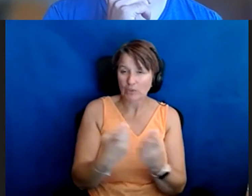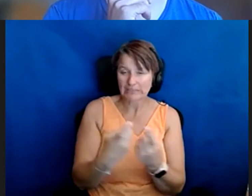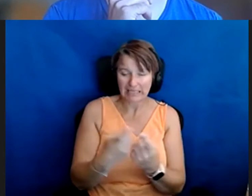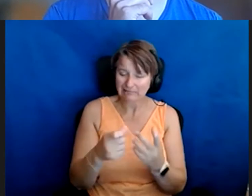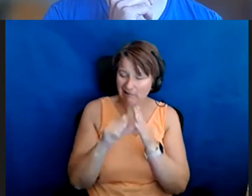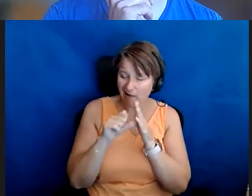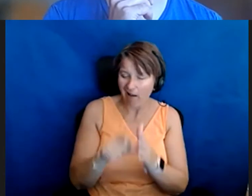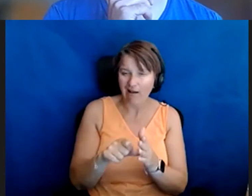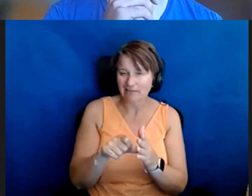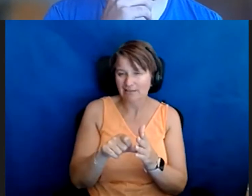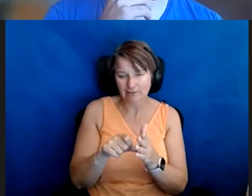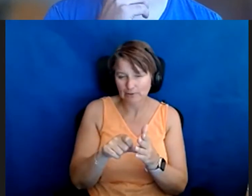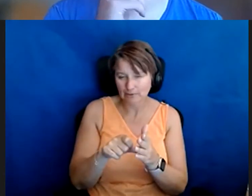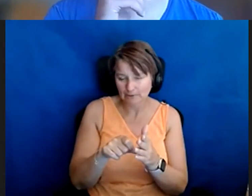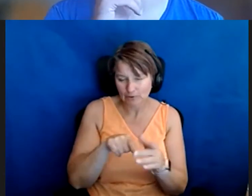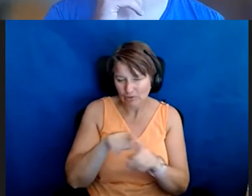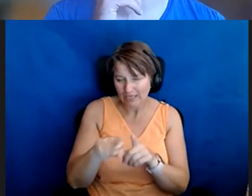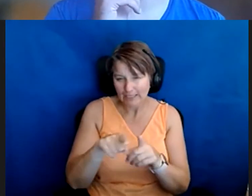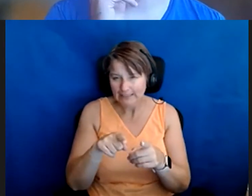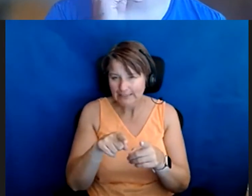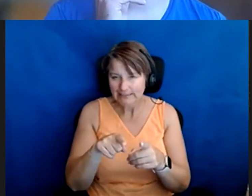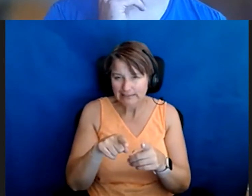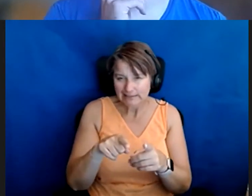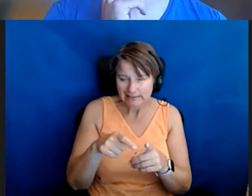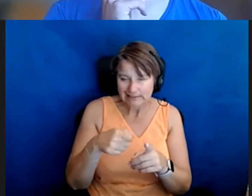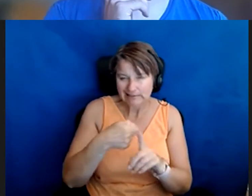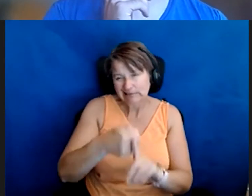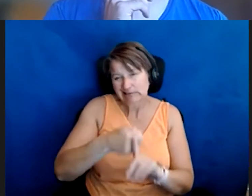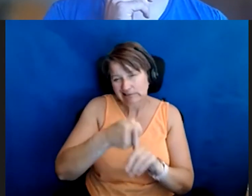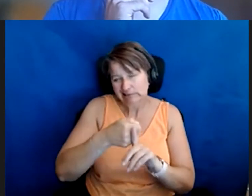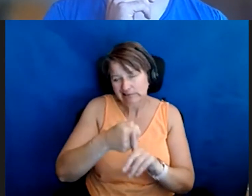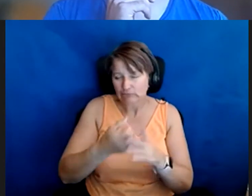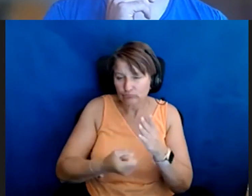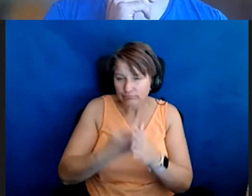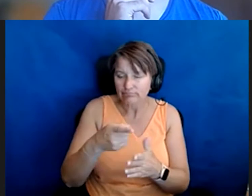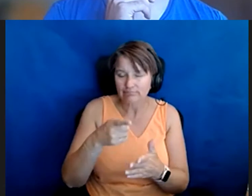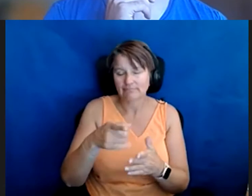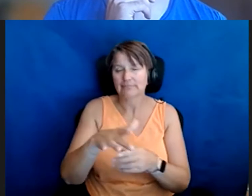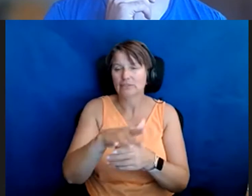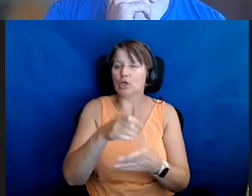to happen in normal circumstances. So, there's the kind of I could scale it up,